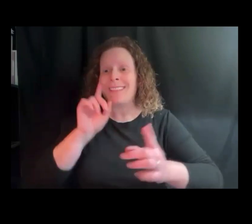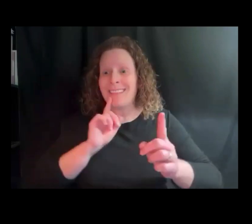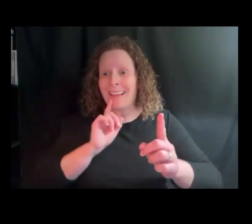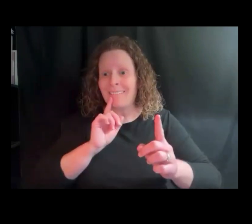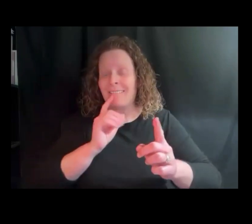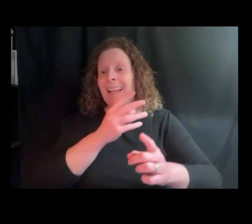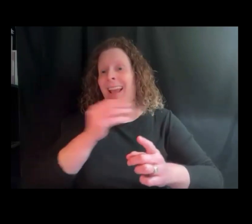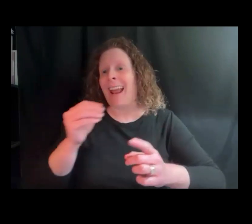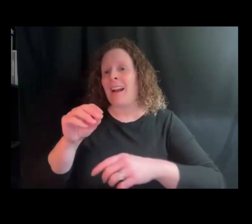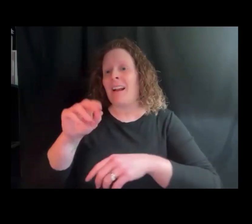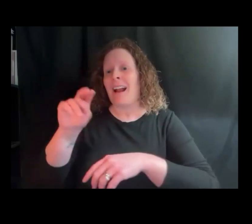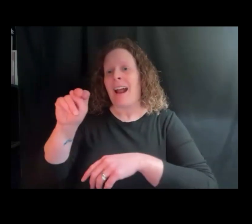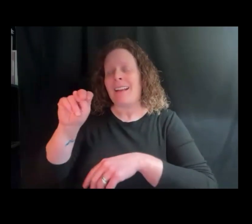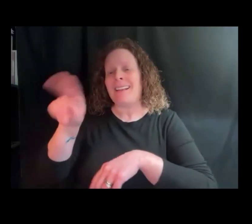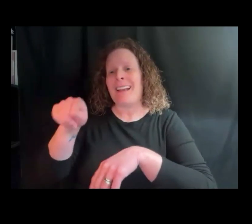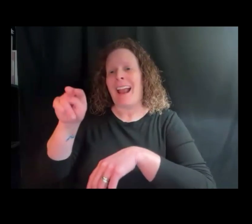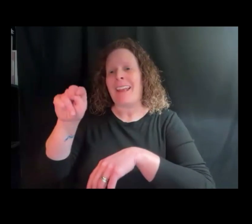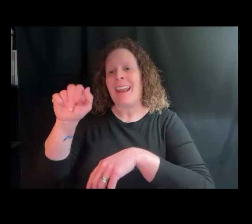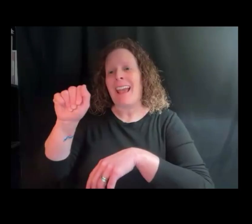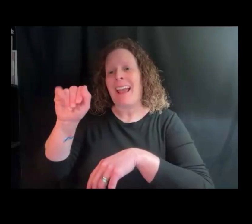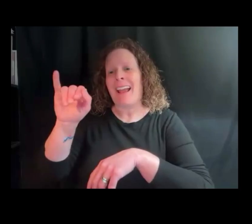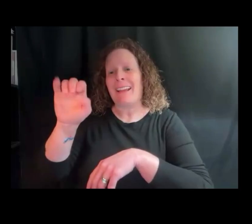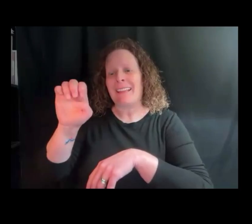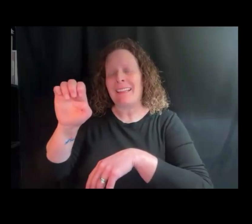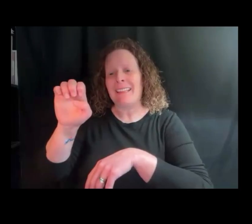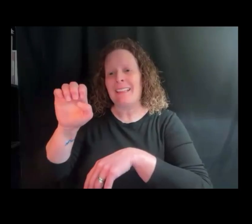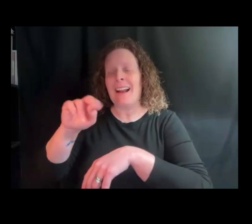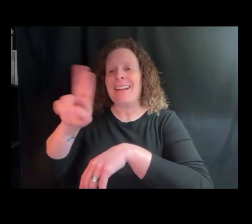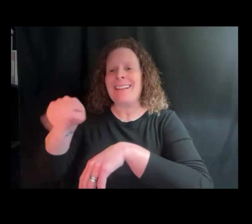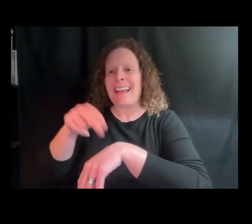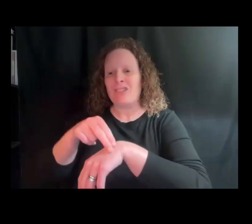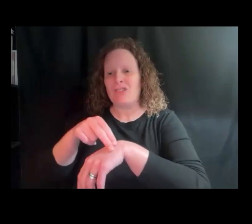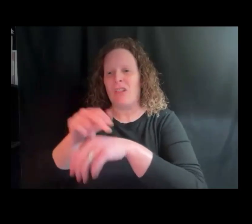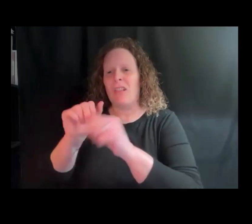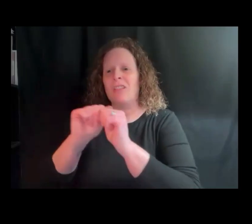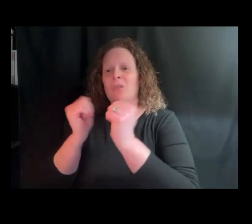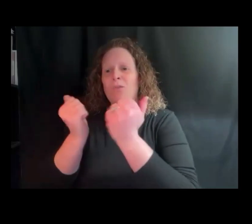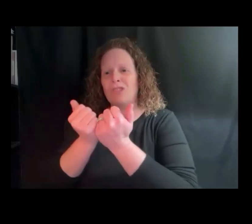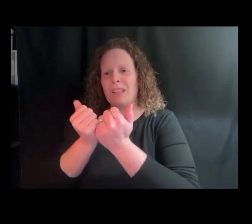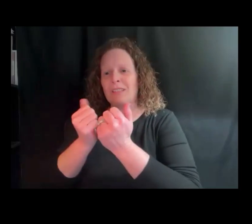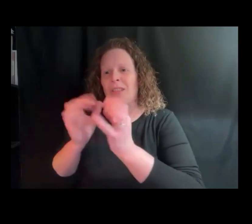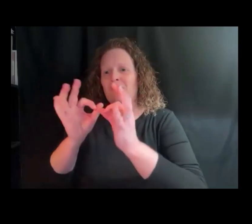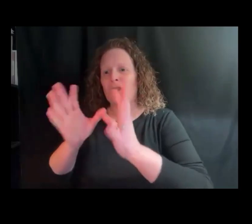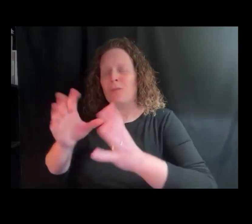Registry of Interpreters for the Deaf and the NAIE National